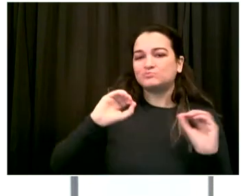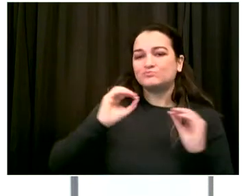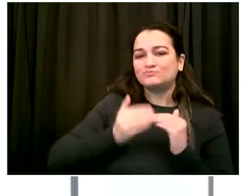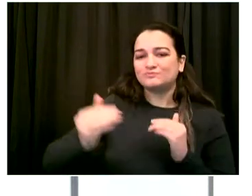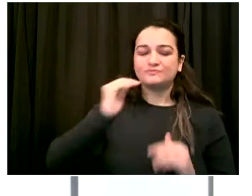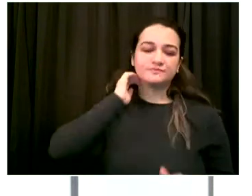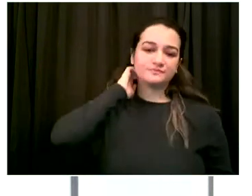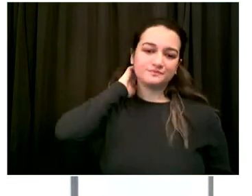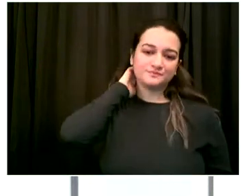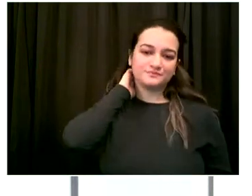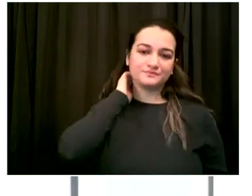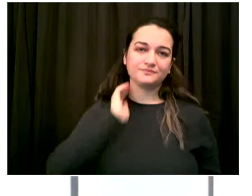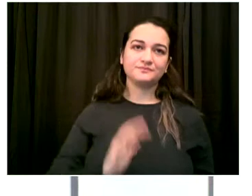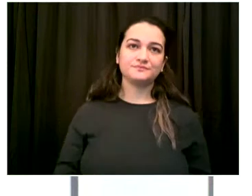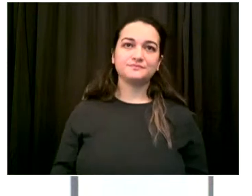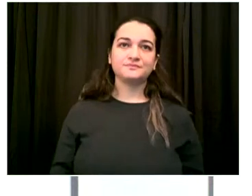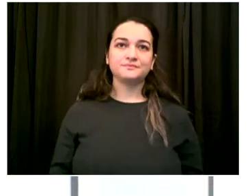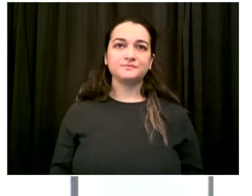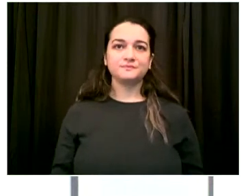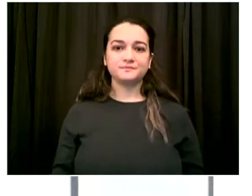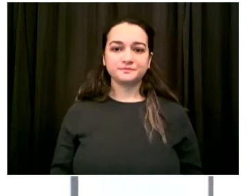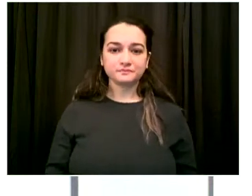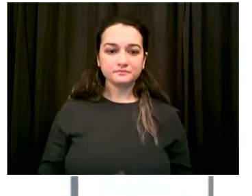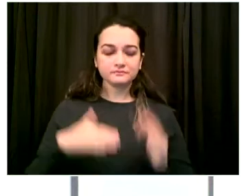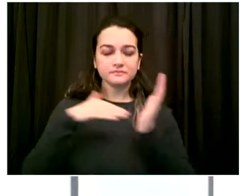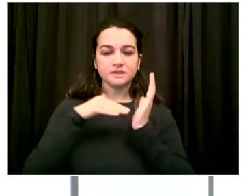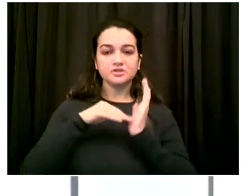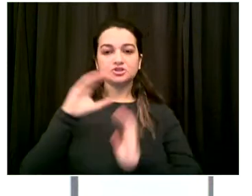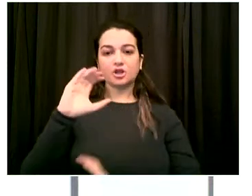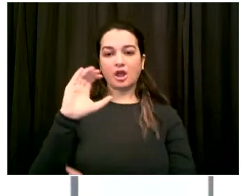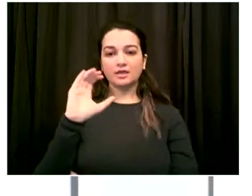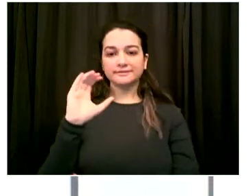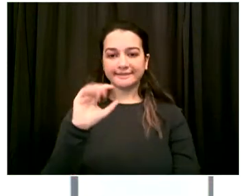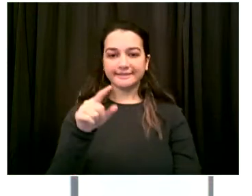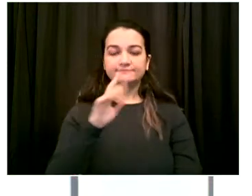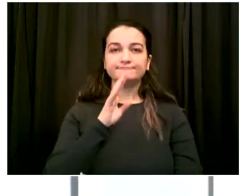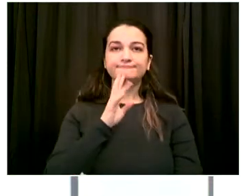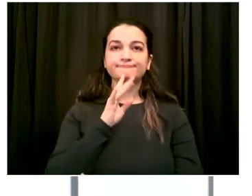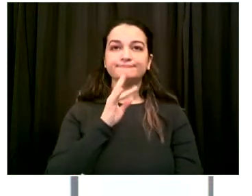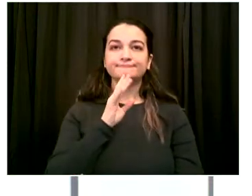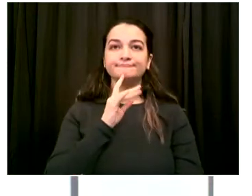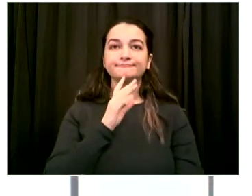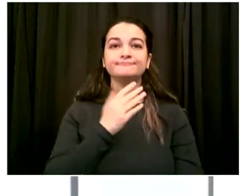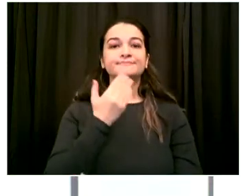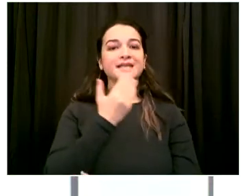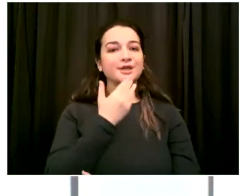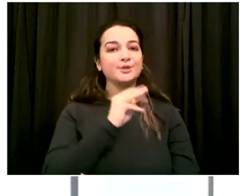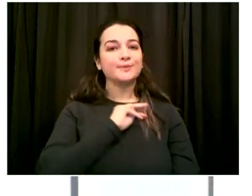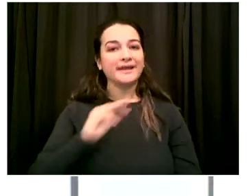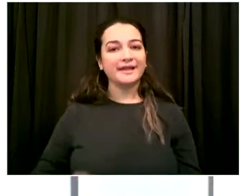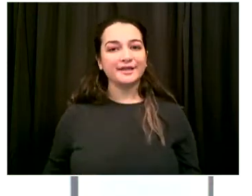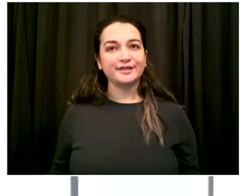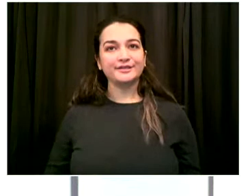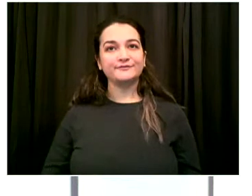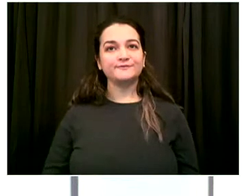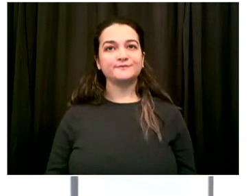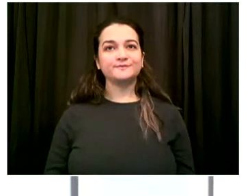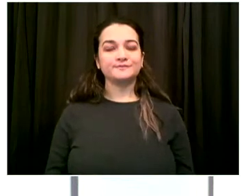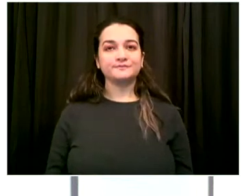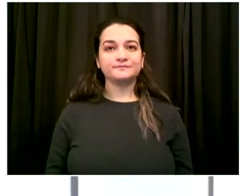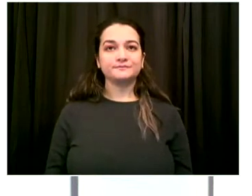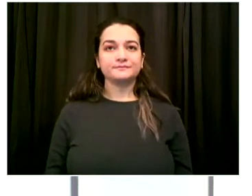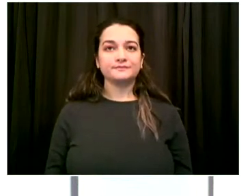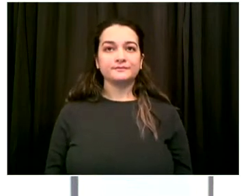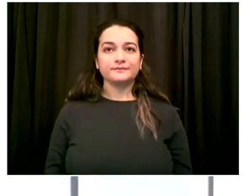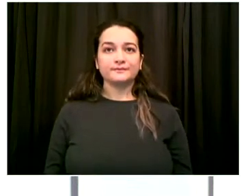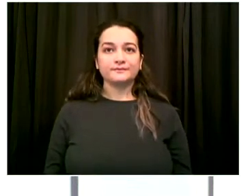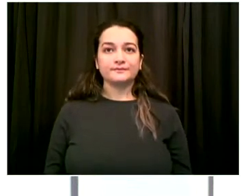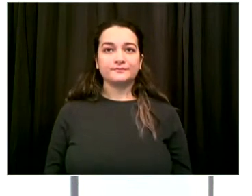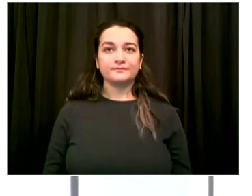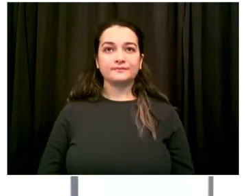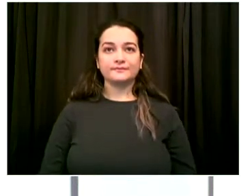DYNAMIC FOR A